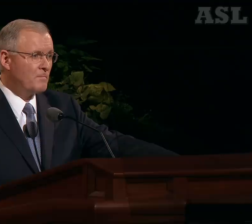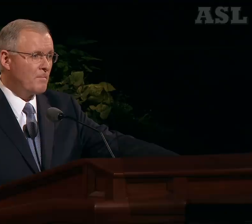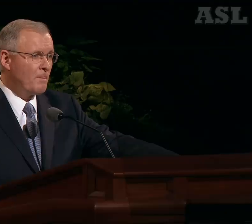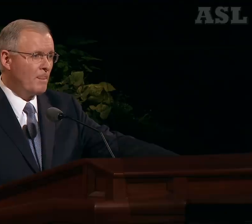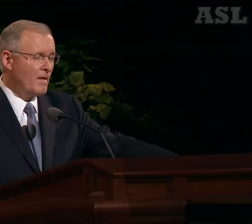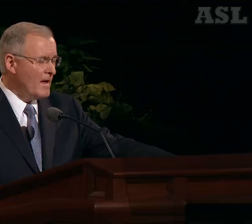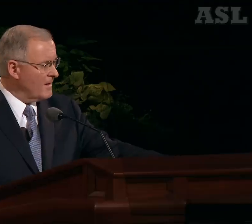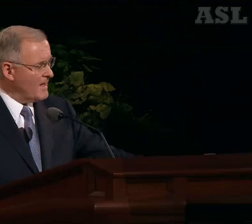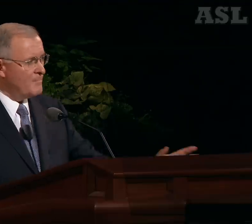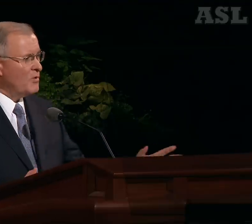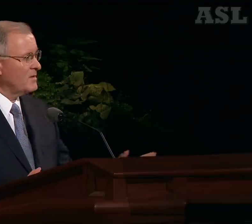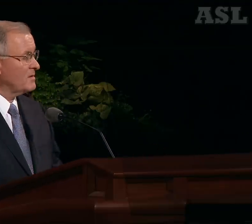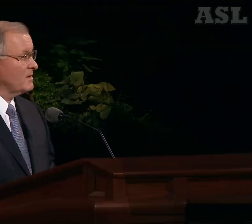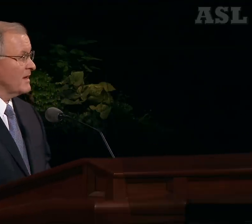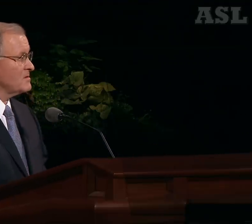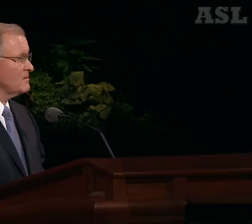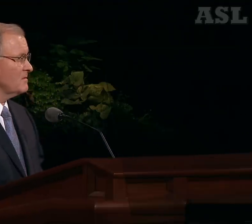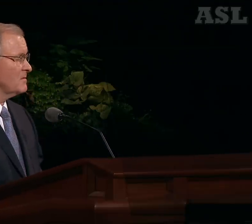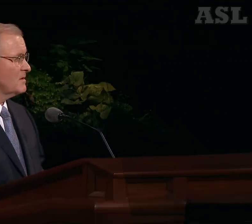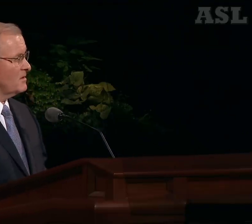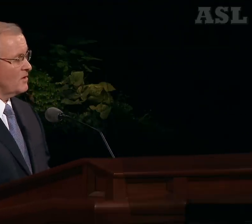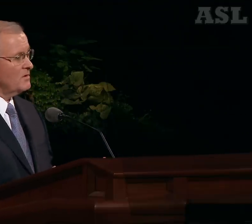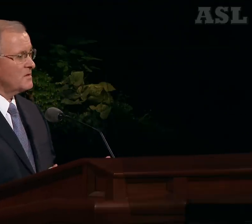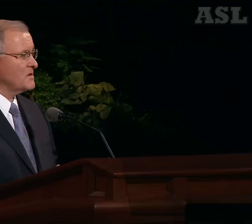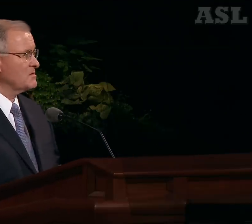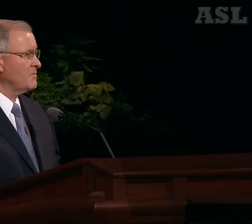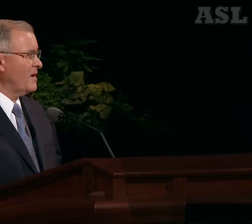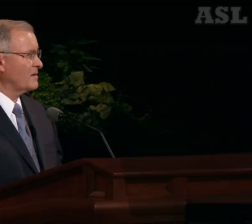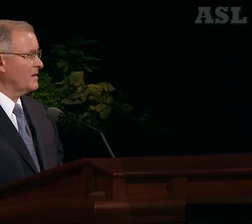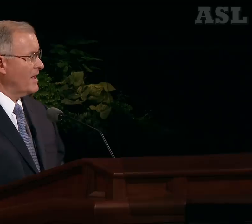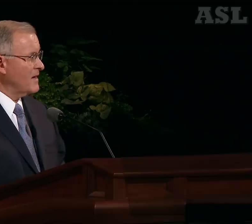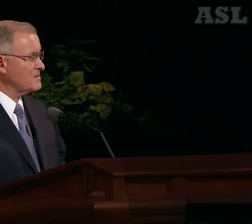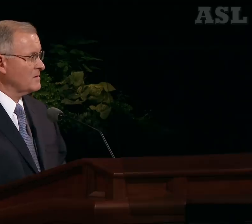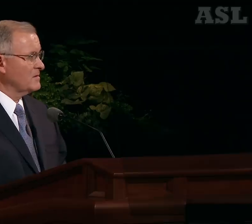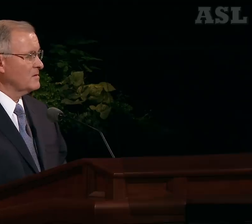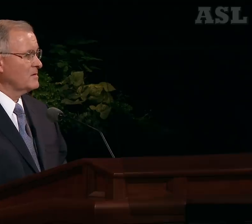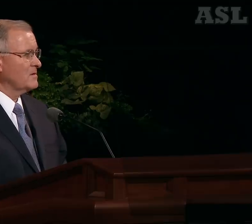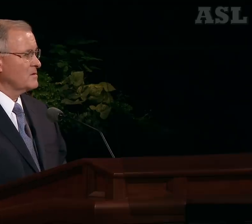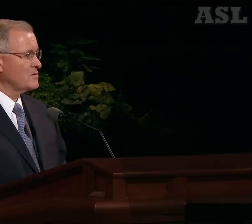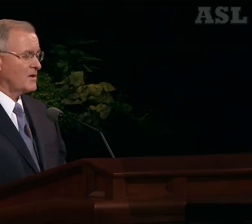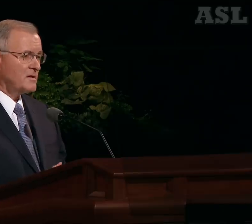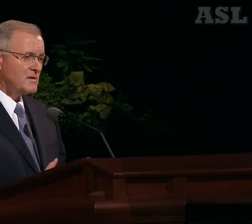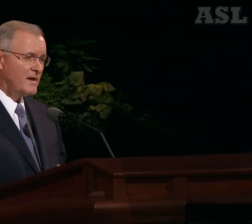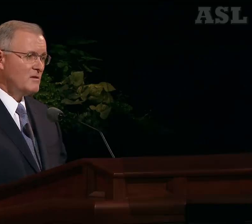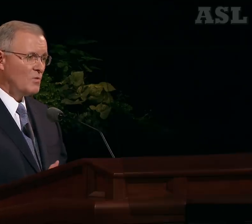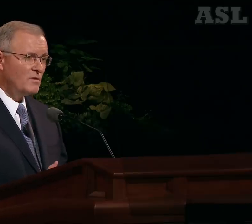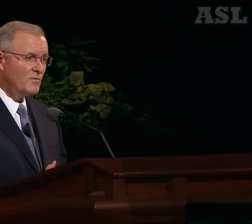THE PROPHET JOSEPH.